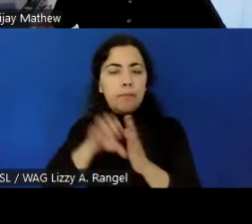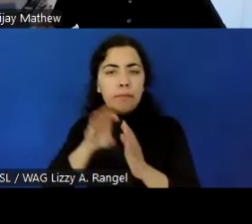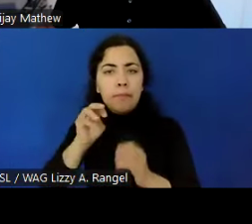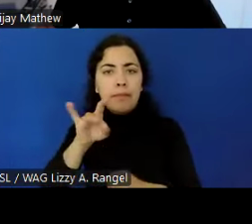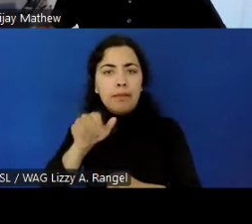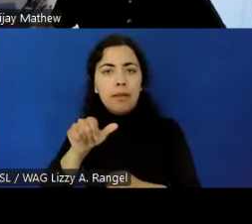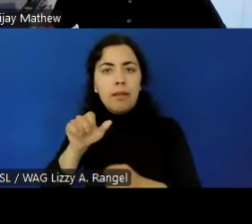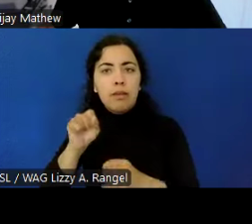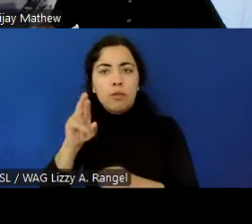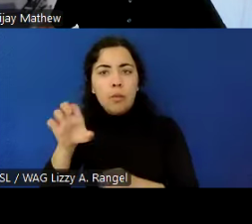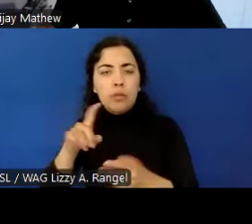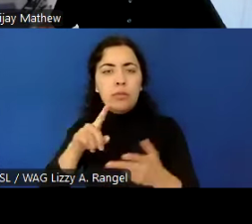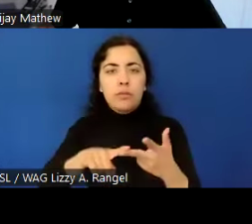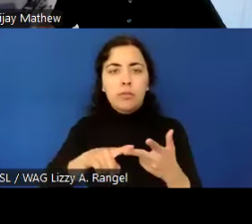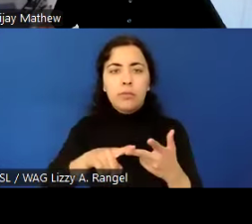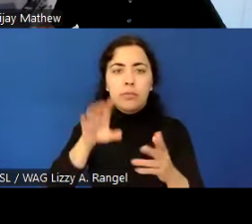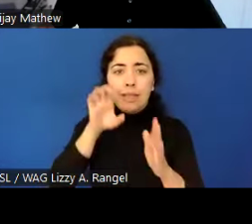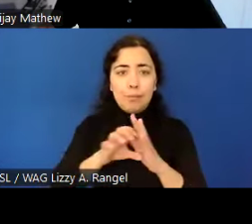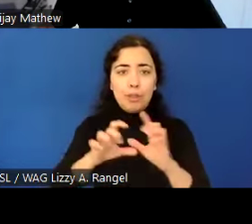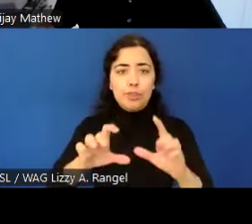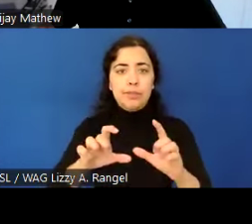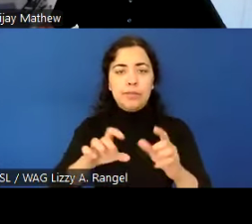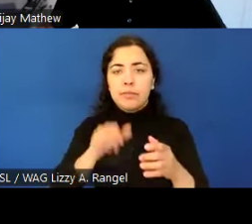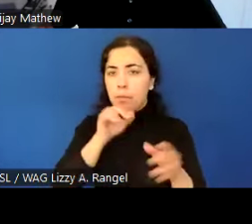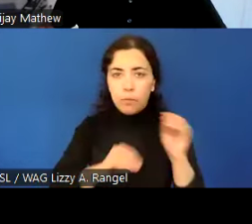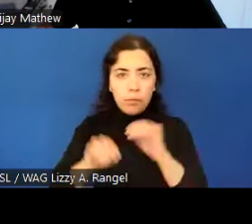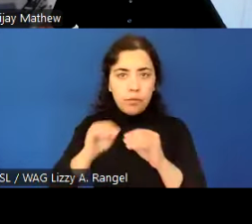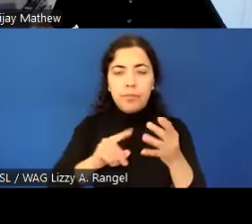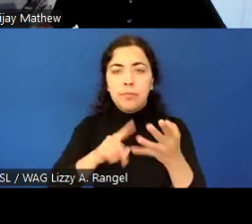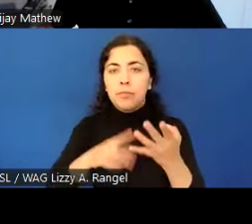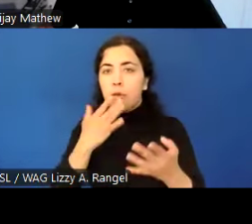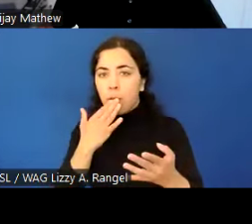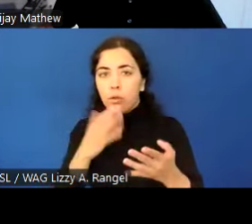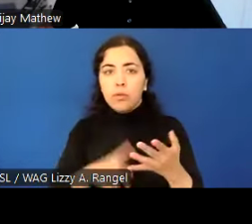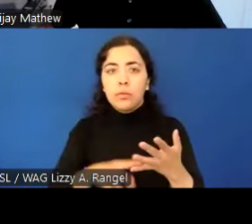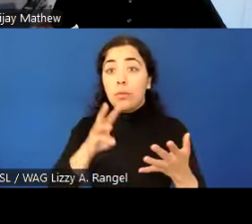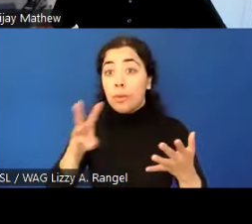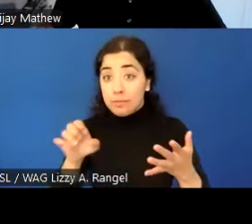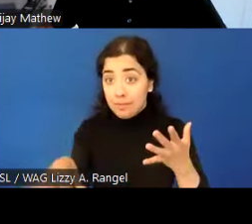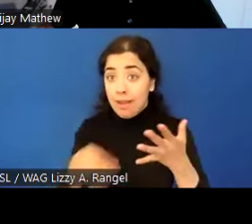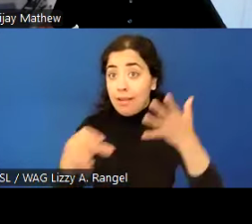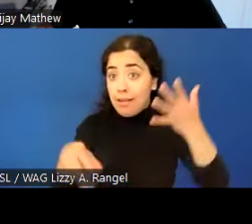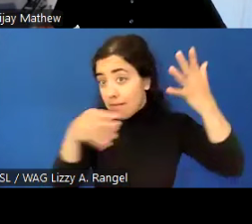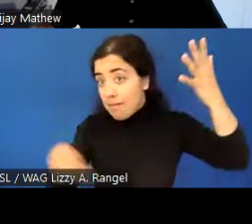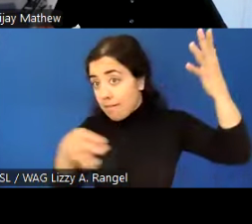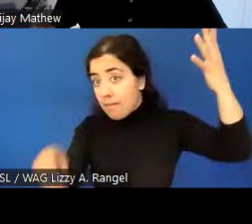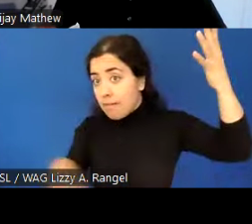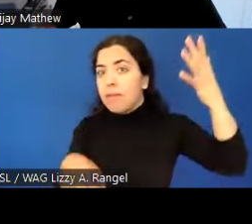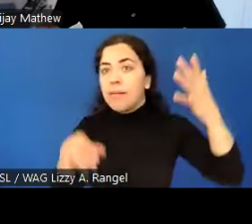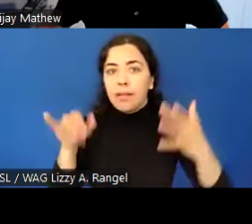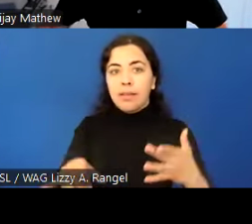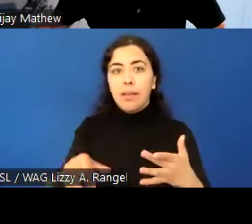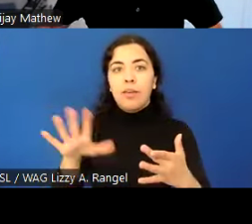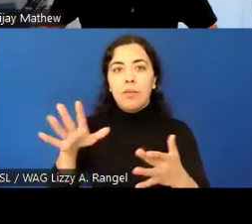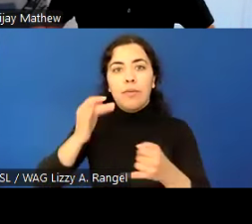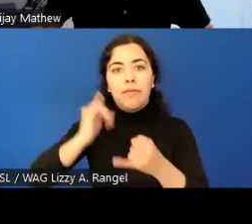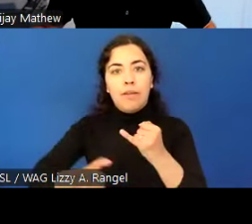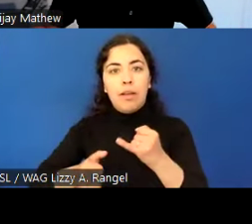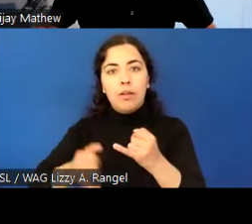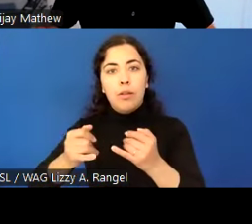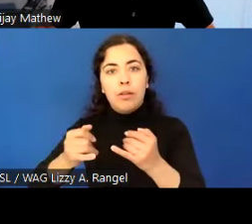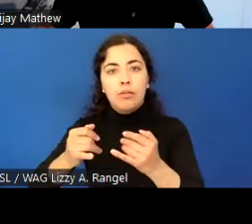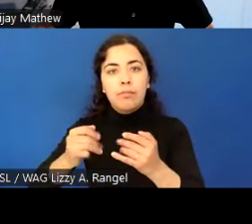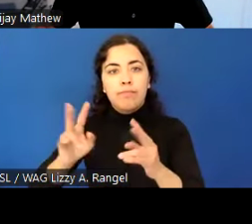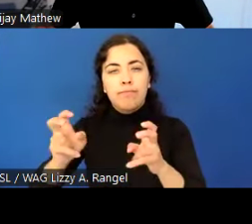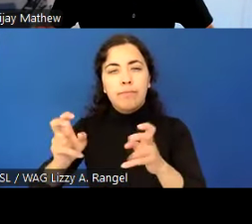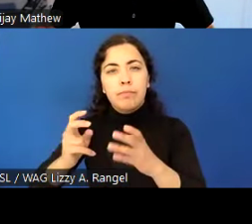images, colors, even websites to compose your final program. And so what I'm going to do here is